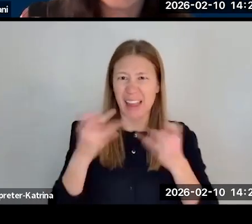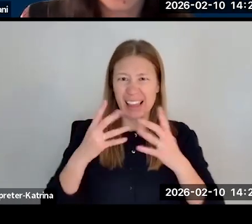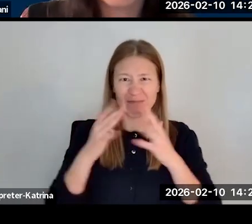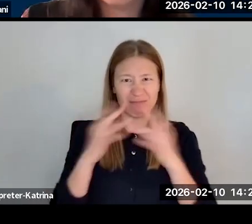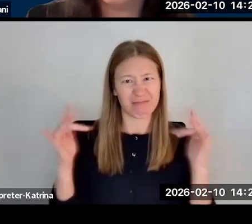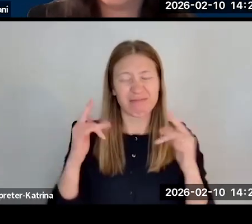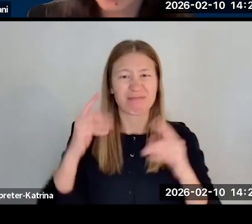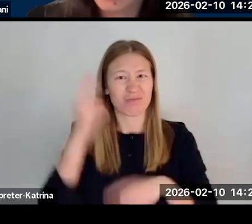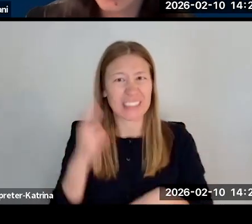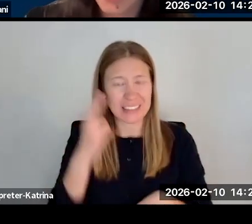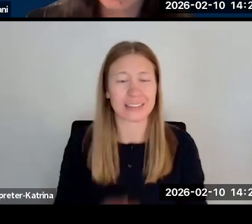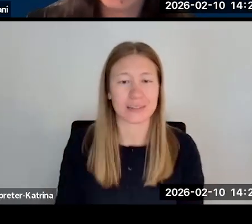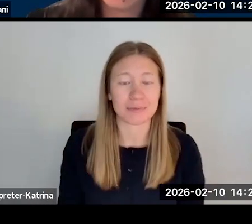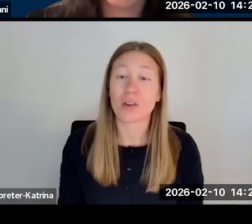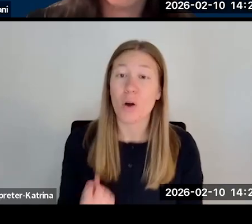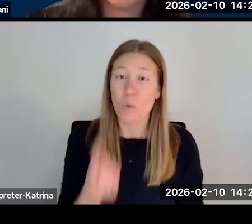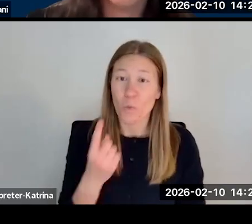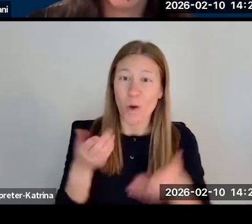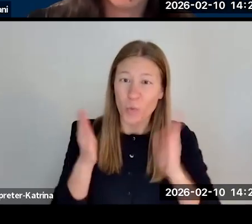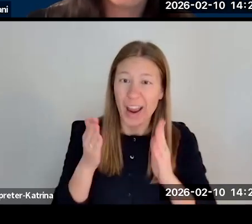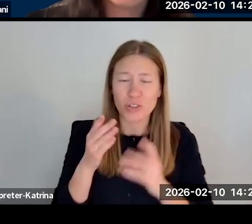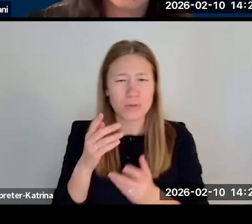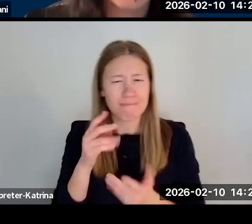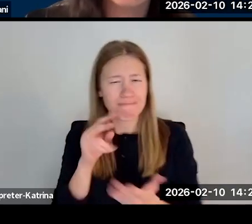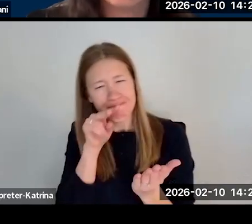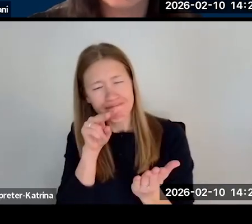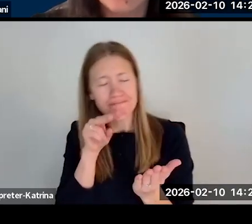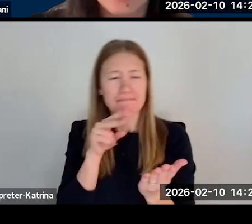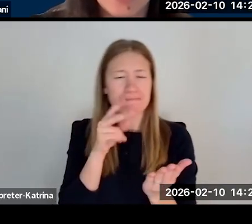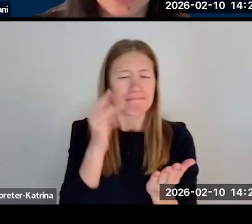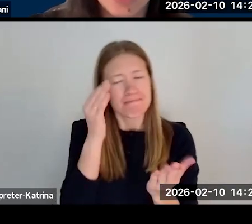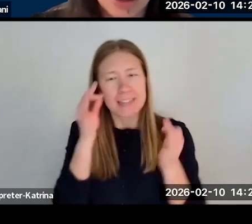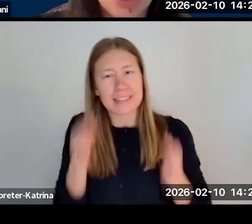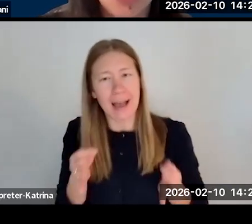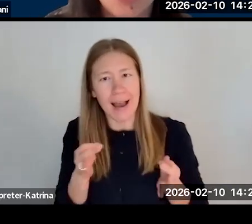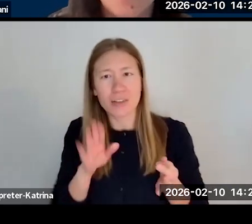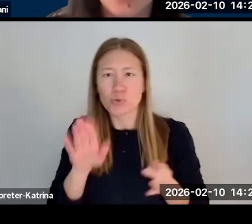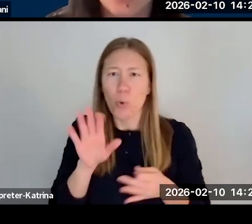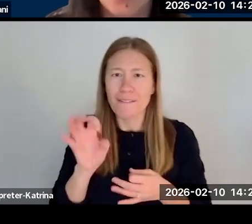One way to judge how legible your font is is by looking at the characters.